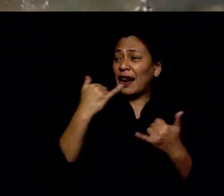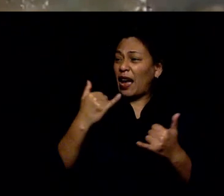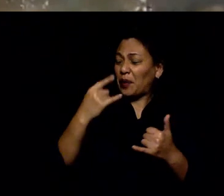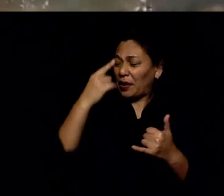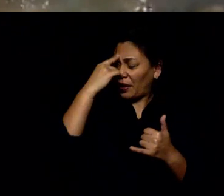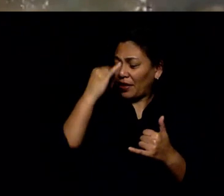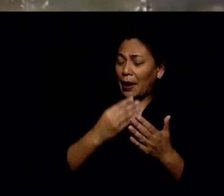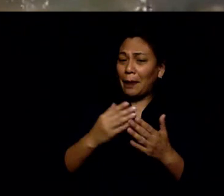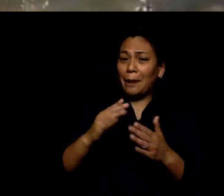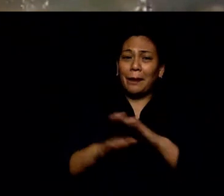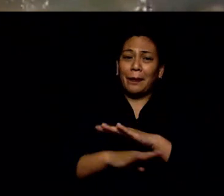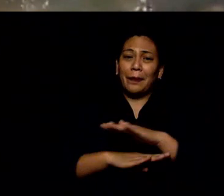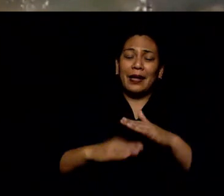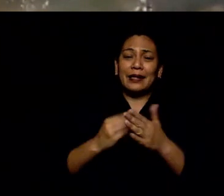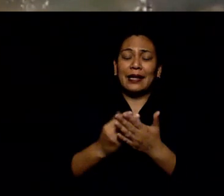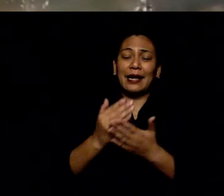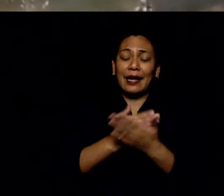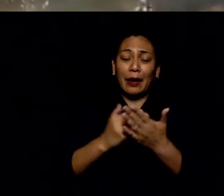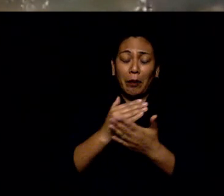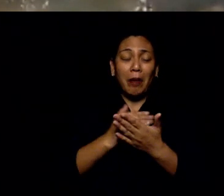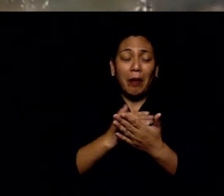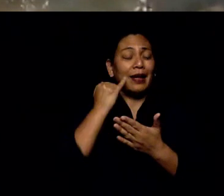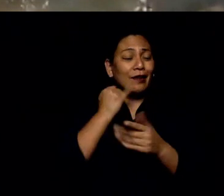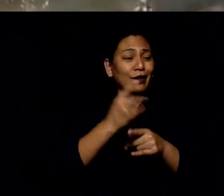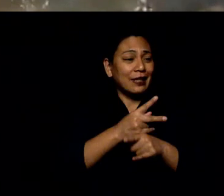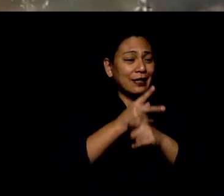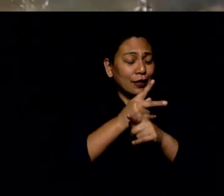you take care of people that way you can actually reduce a lot of your other